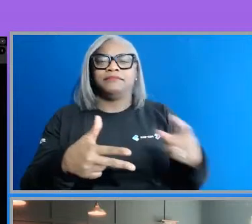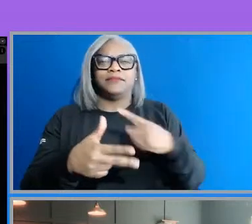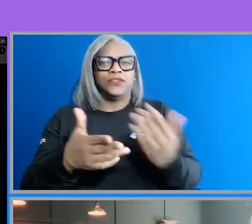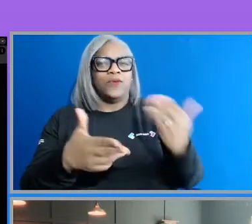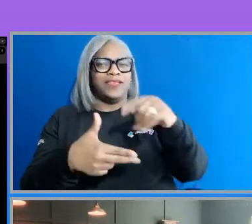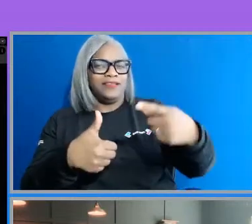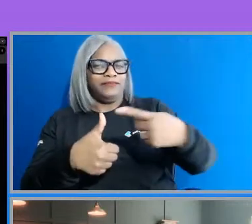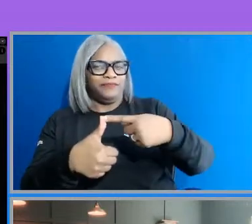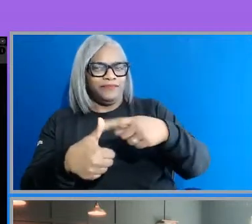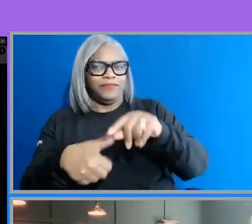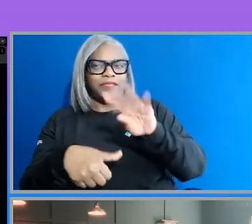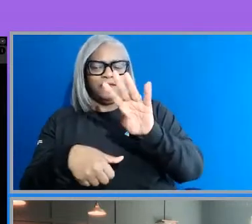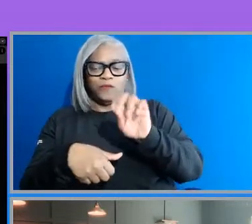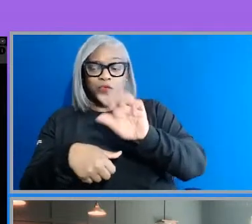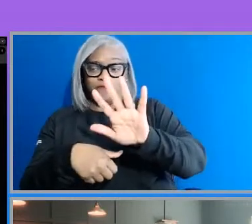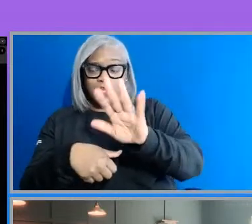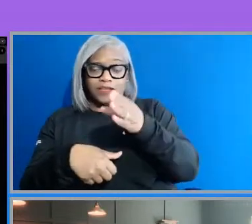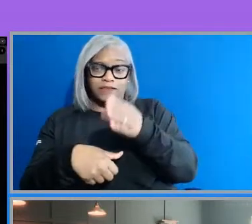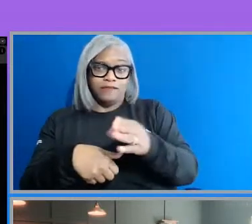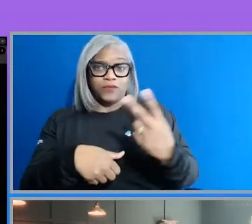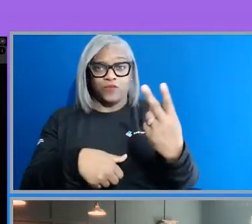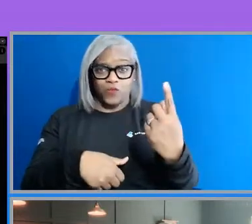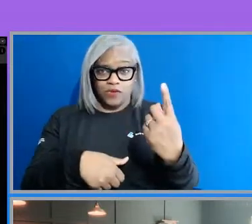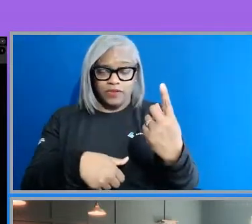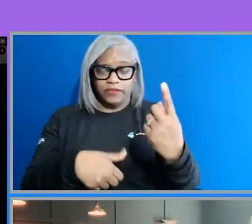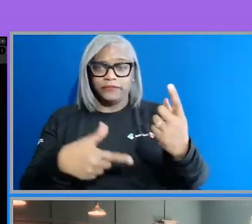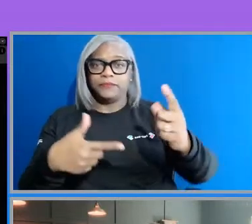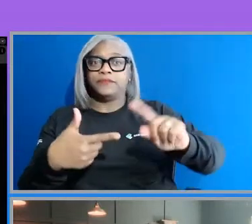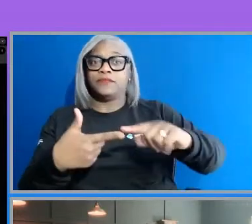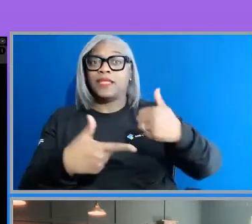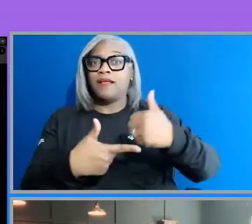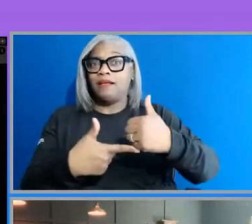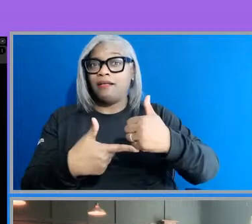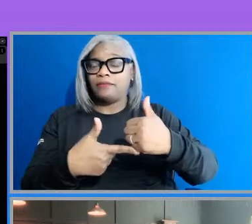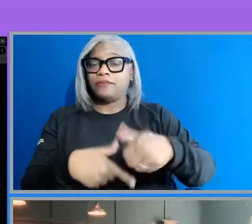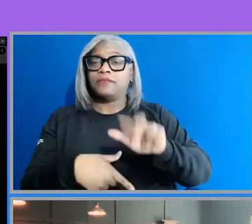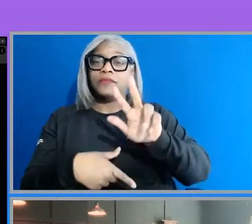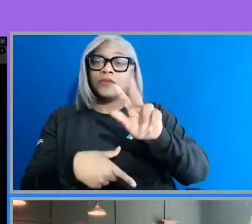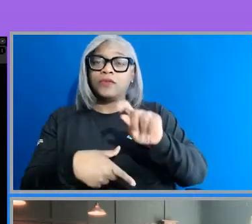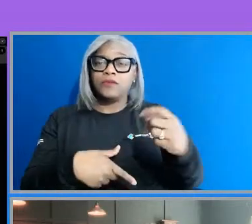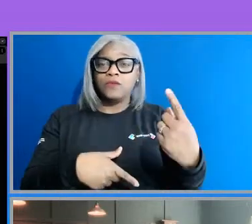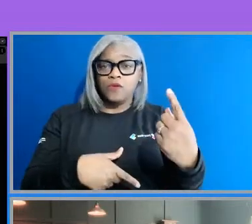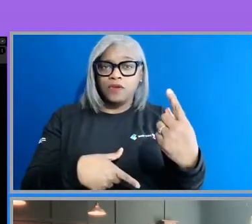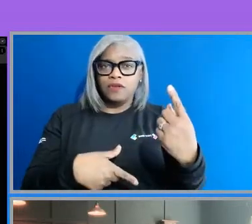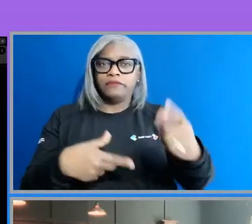to 1 if it's helpful. 3 to 1 if it's not needed. There's no